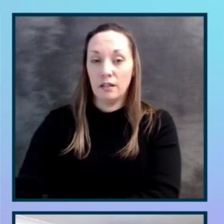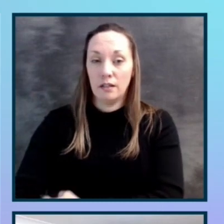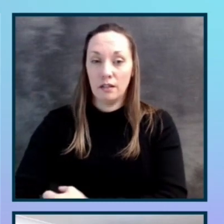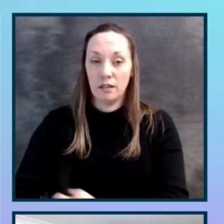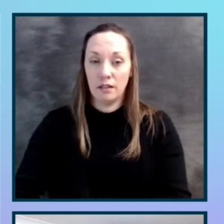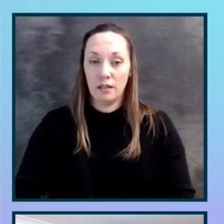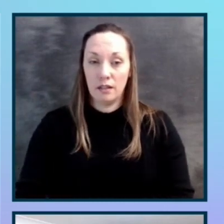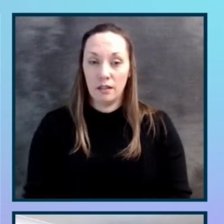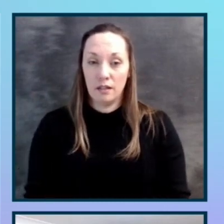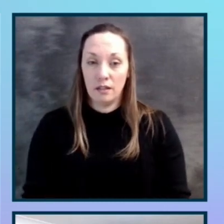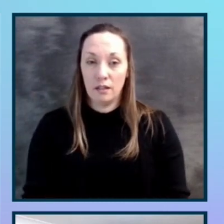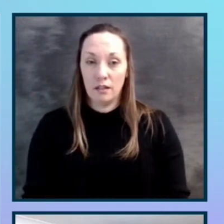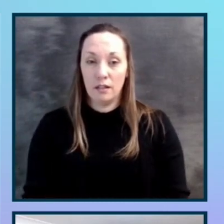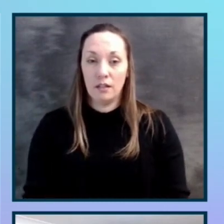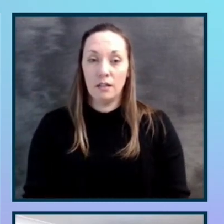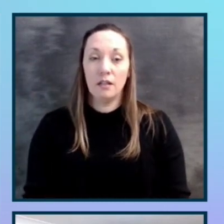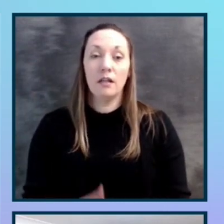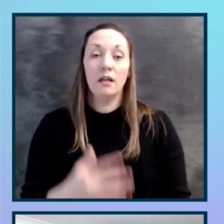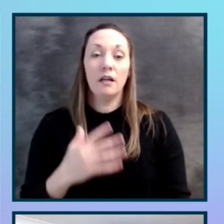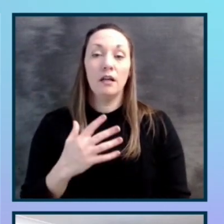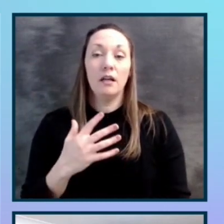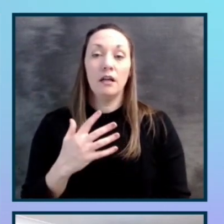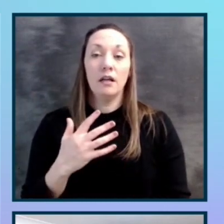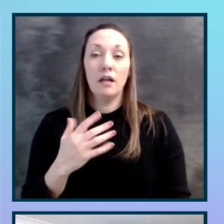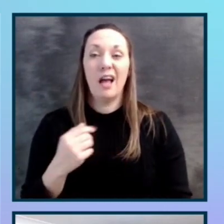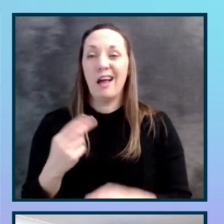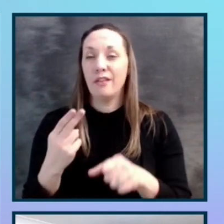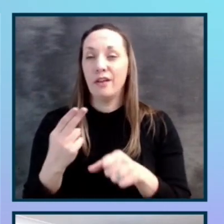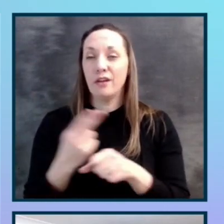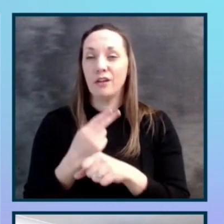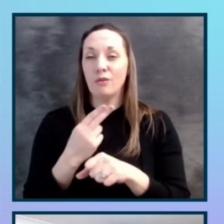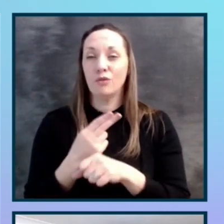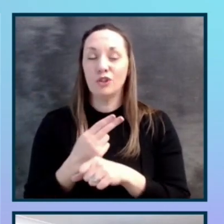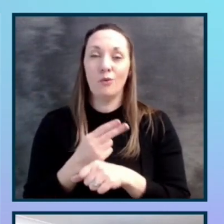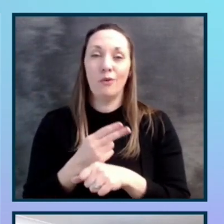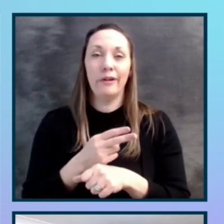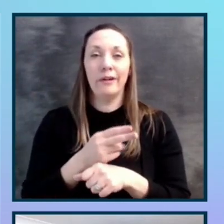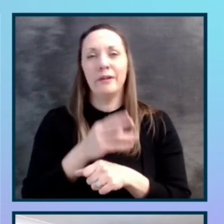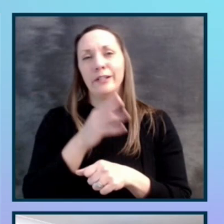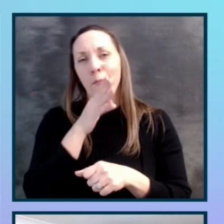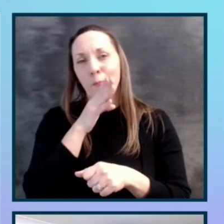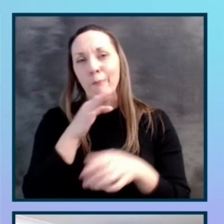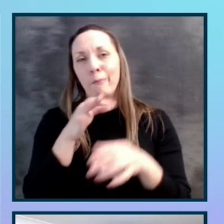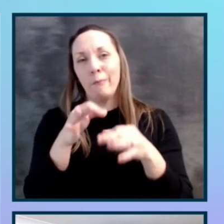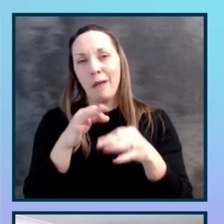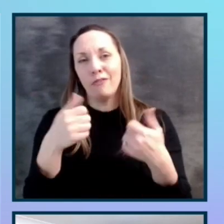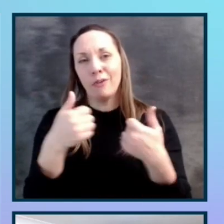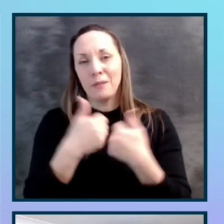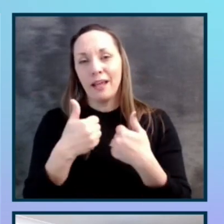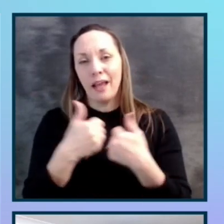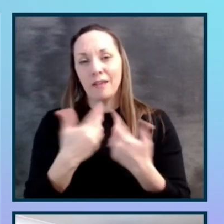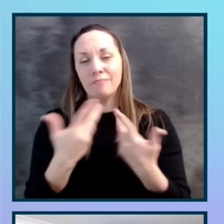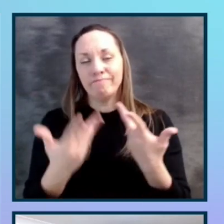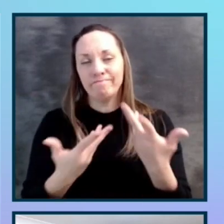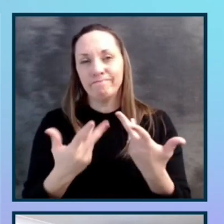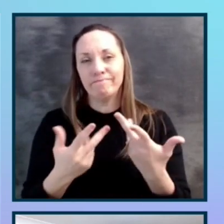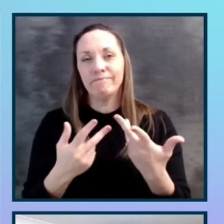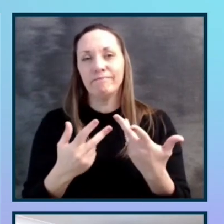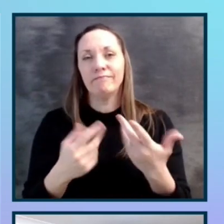And or the... [Narrator] Control deep up for previous... Usual babble from the game. [Narrator] For next option controller... Indicating controller values and things.